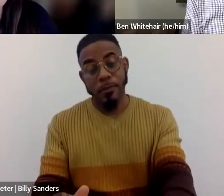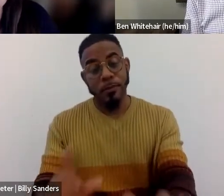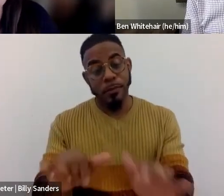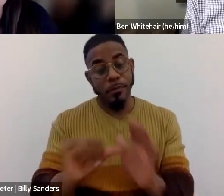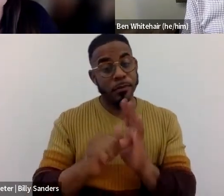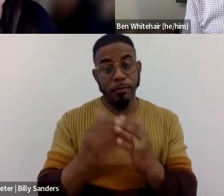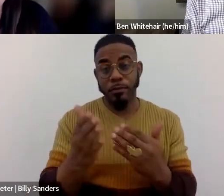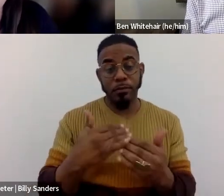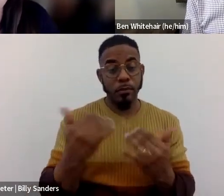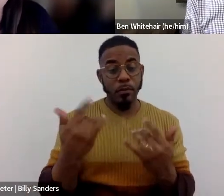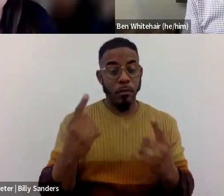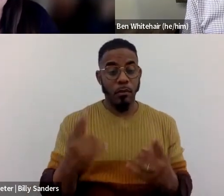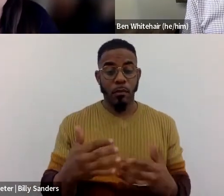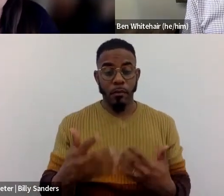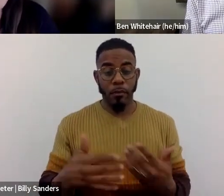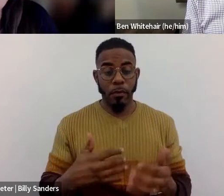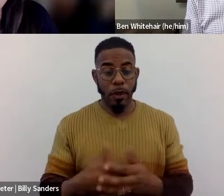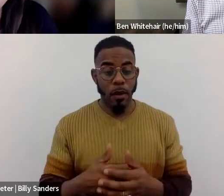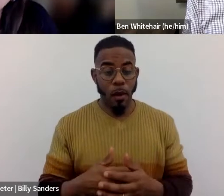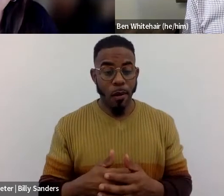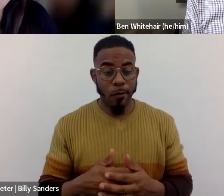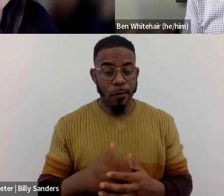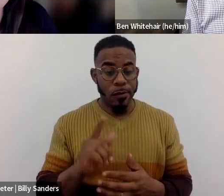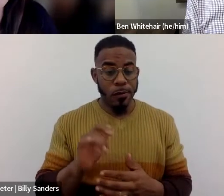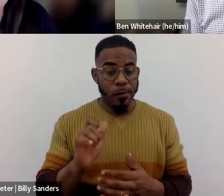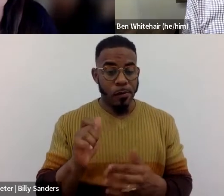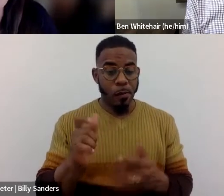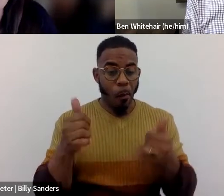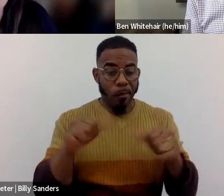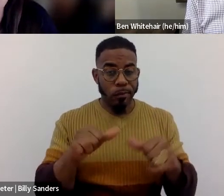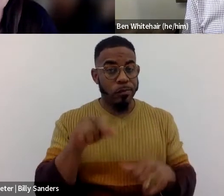in cases of where they terminate you,